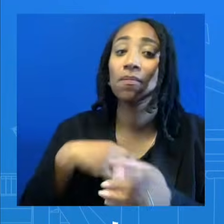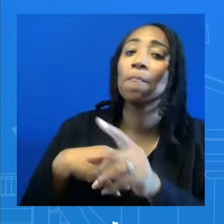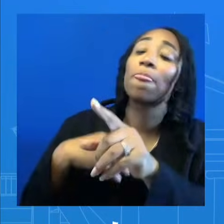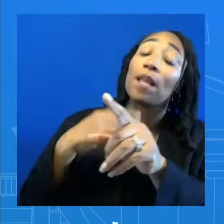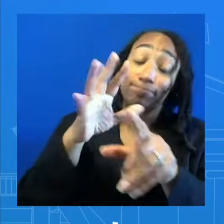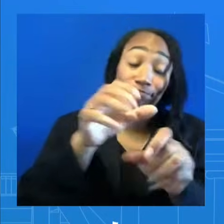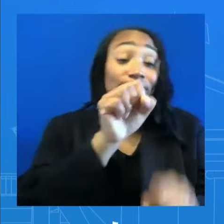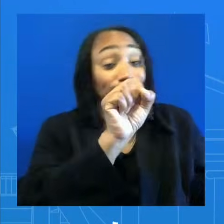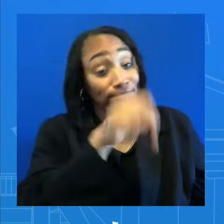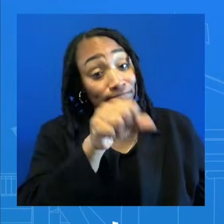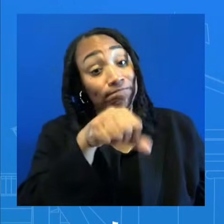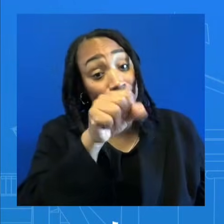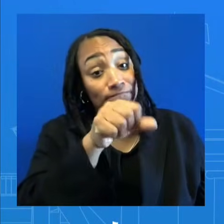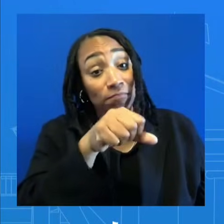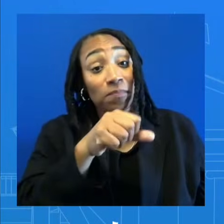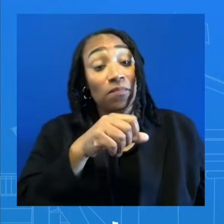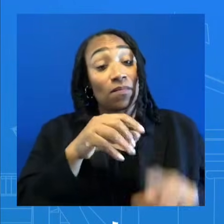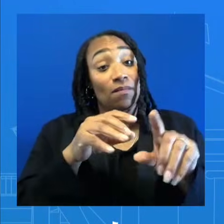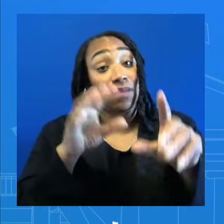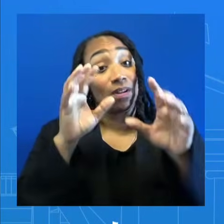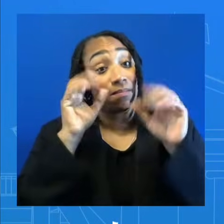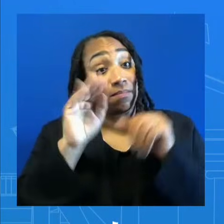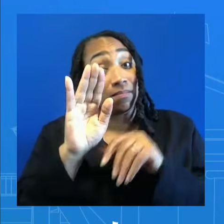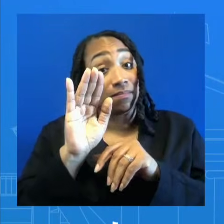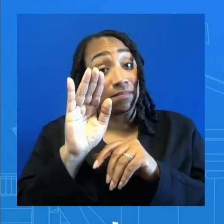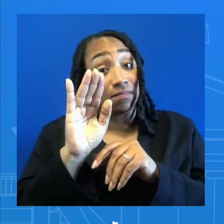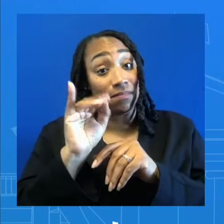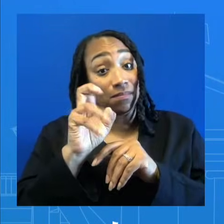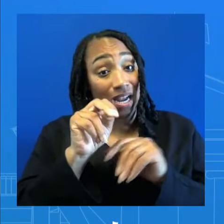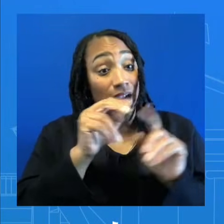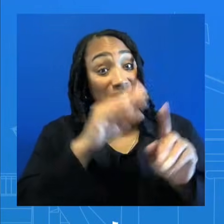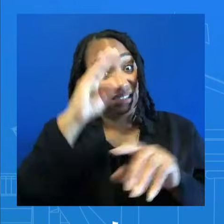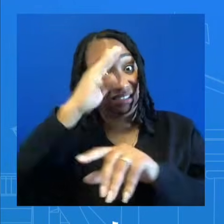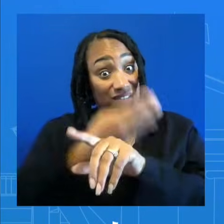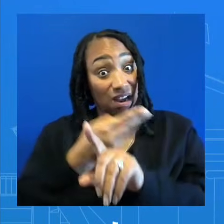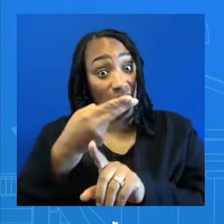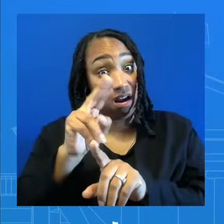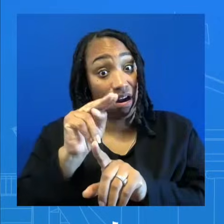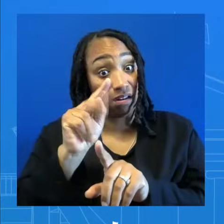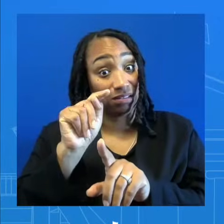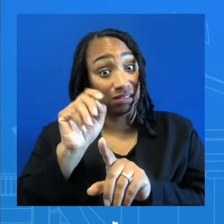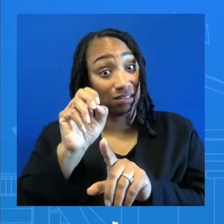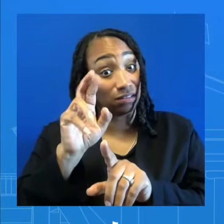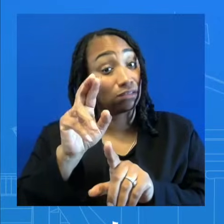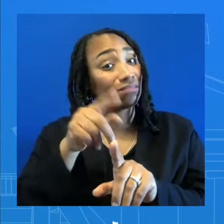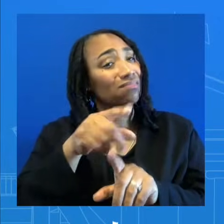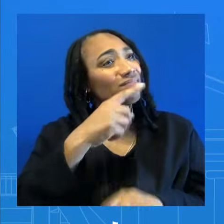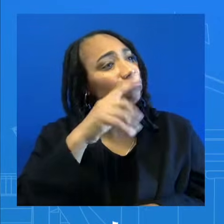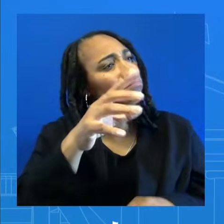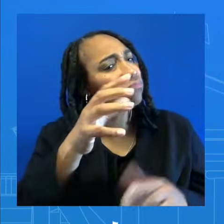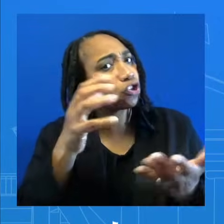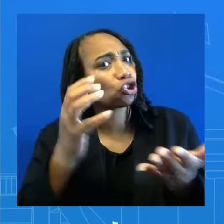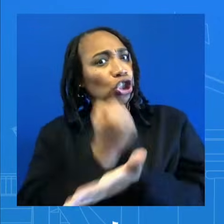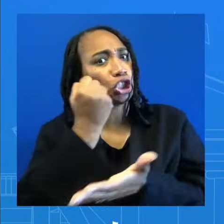Those -- "deserved a pardon" is her own words. So, she supported that action and --